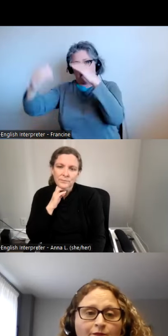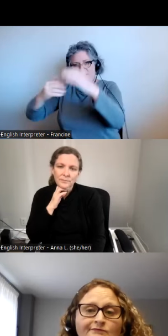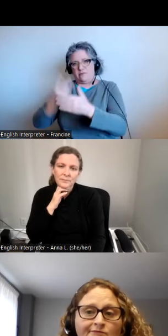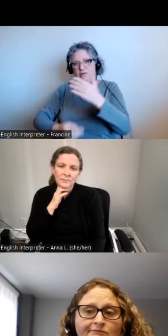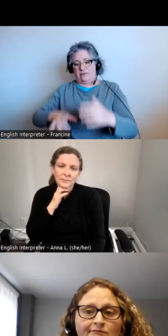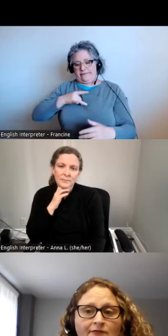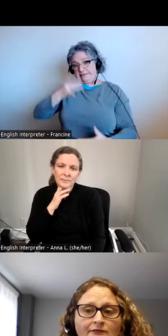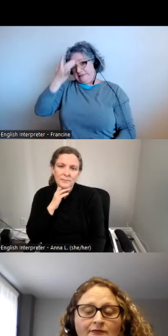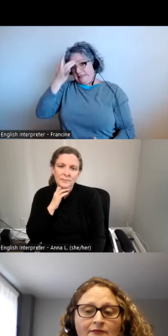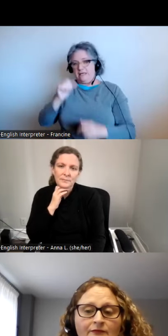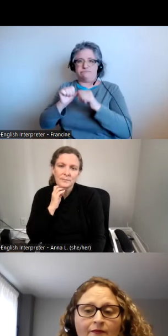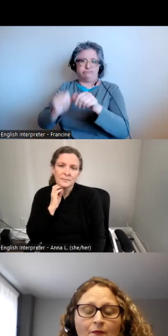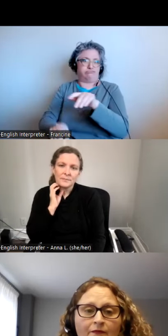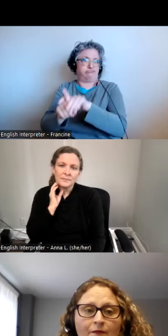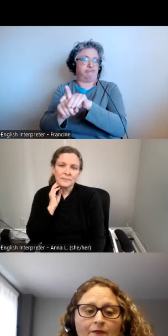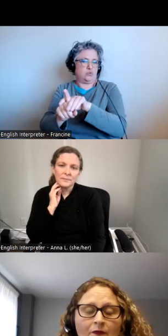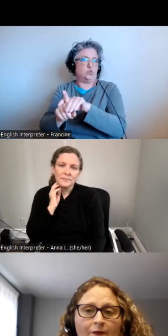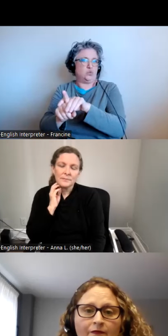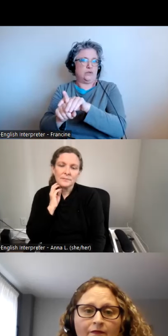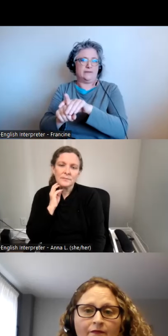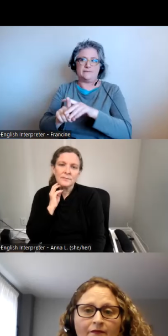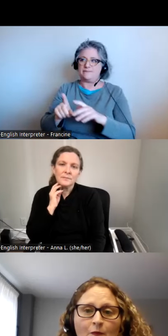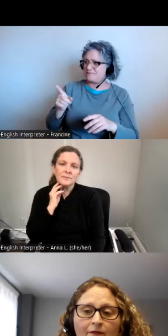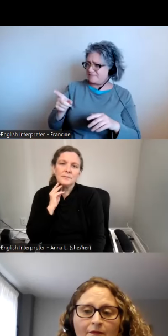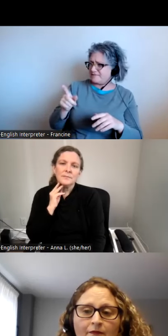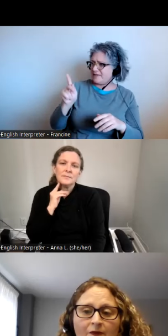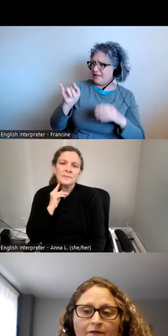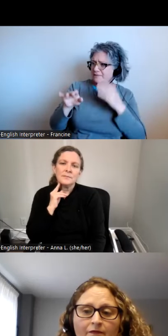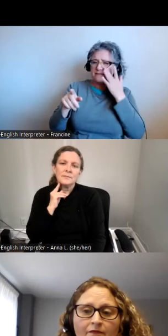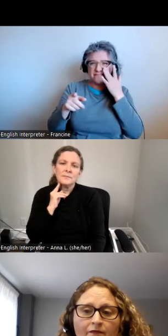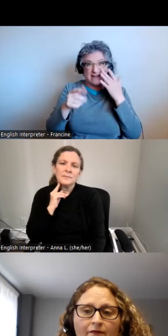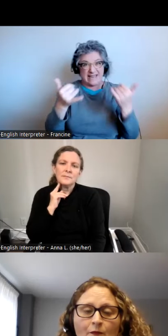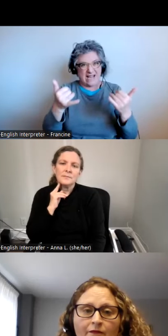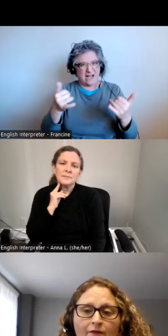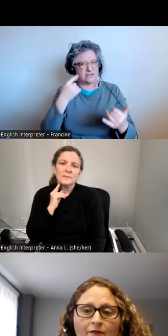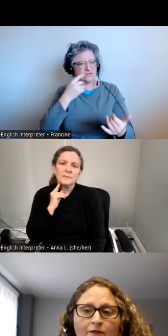like that. Covid has some serious, can have some serious long term impacts on kids and adults.